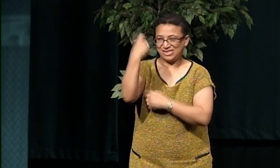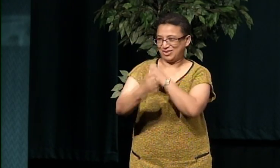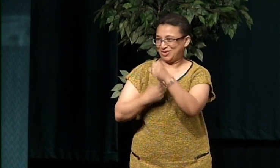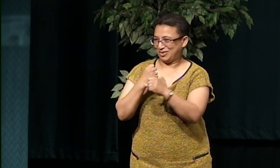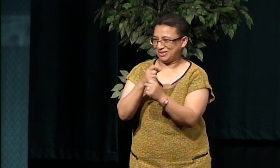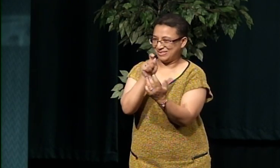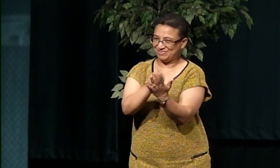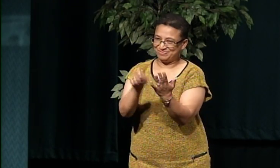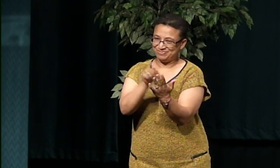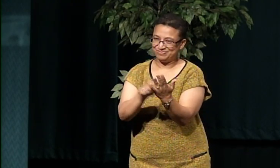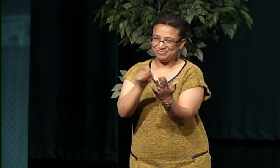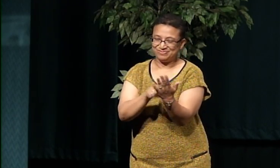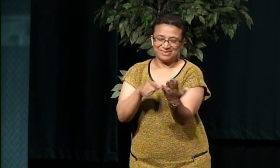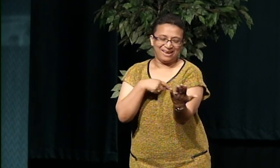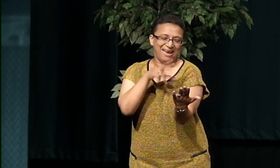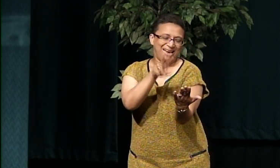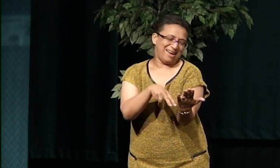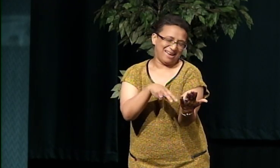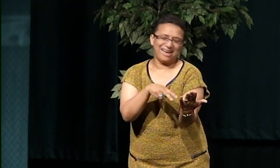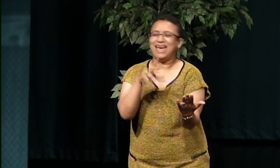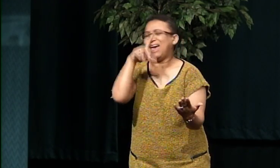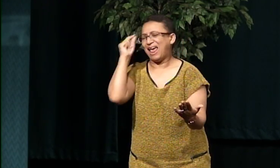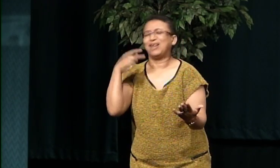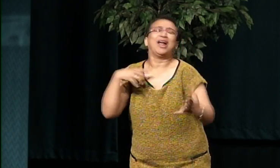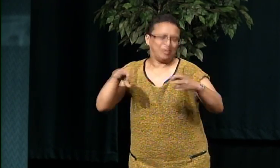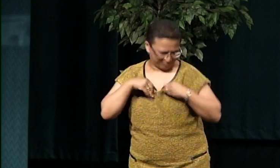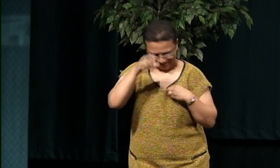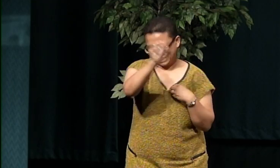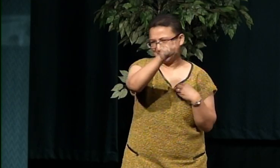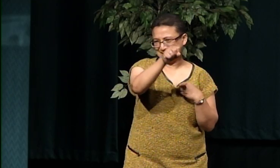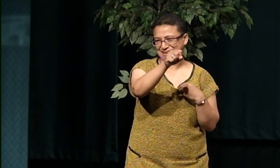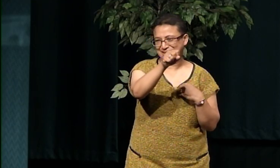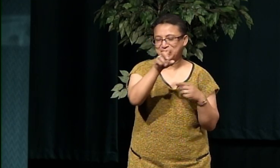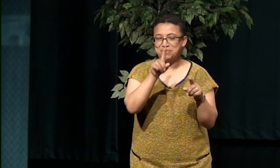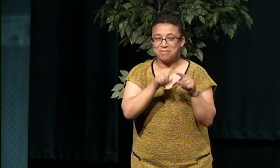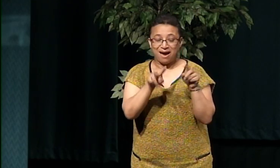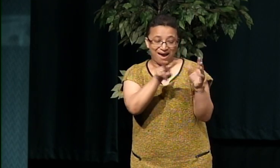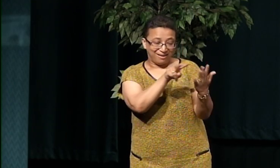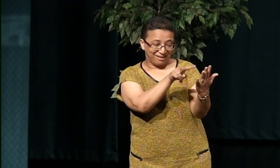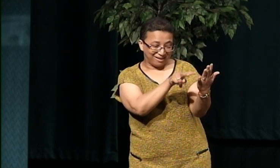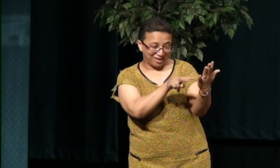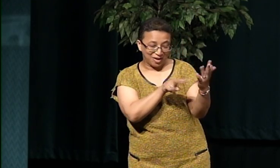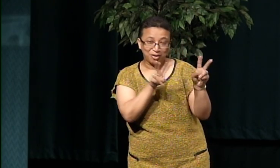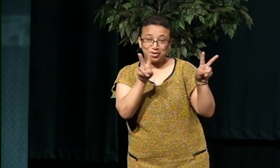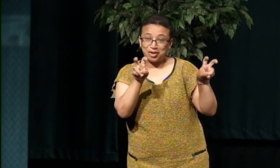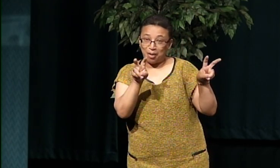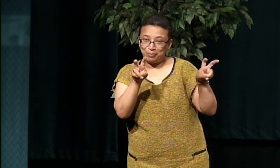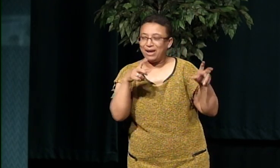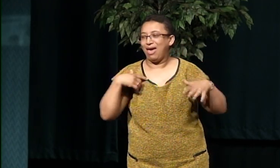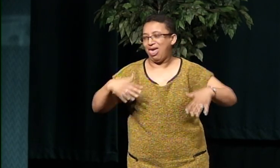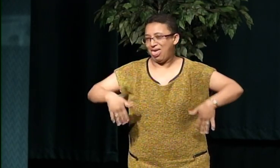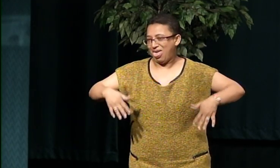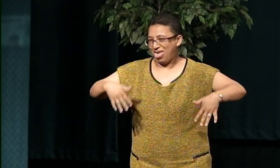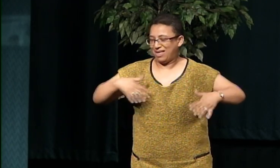He wrote it to me in November of last year and I of course responded affirmatively.